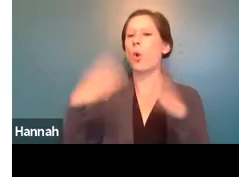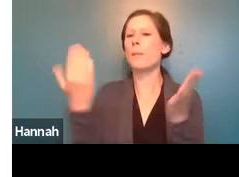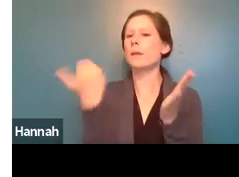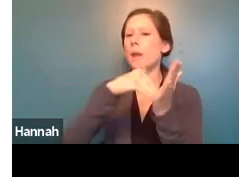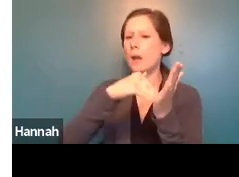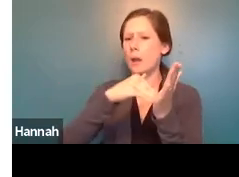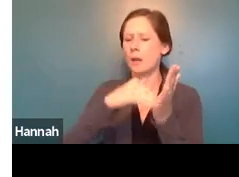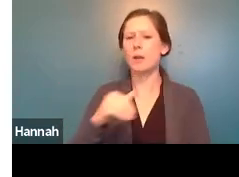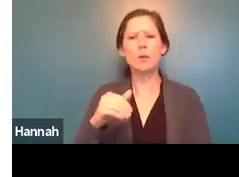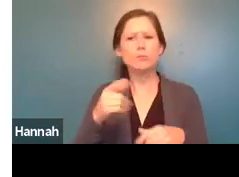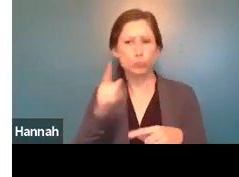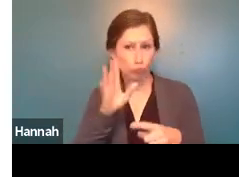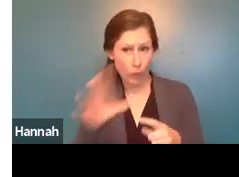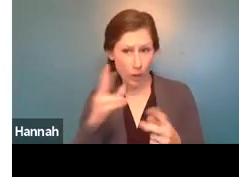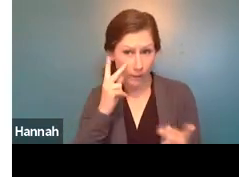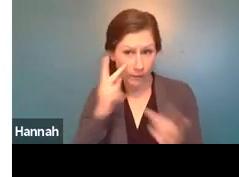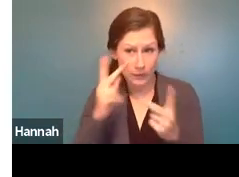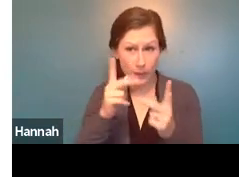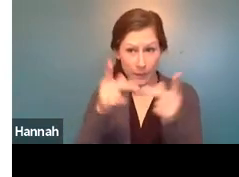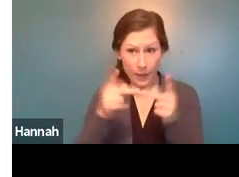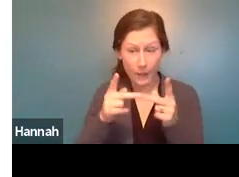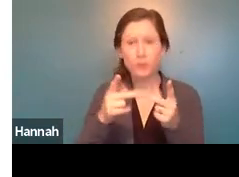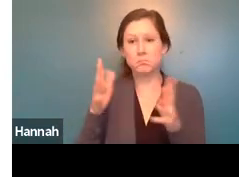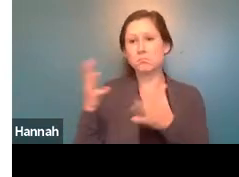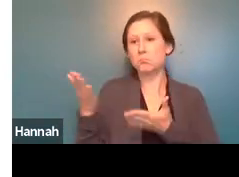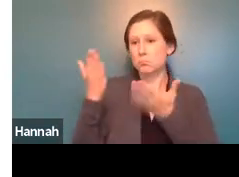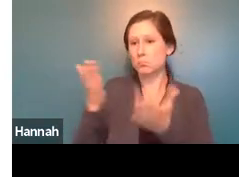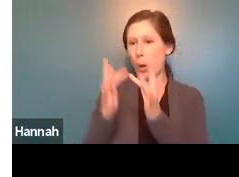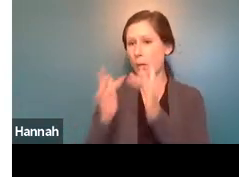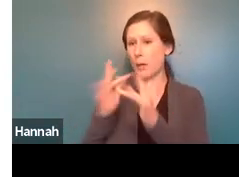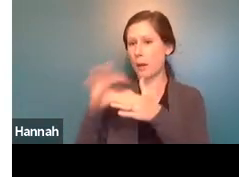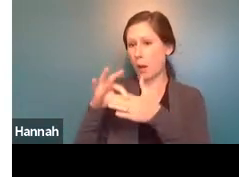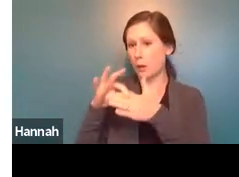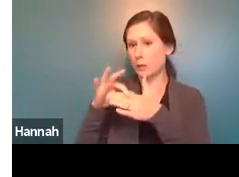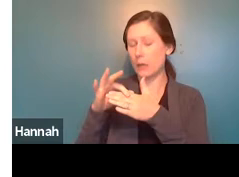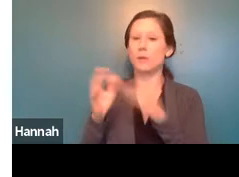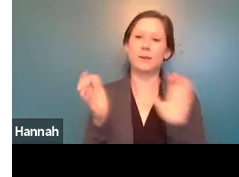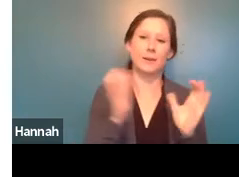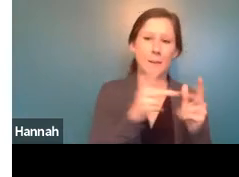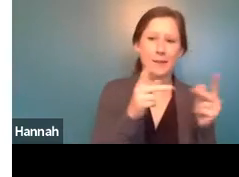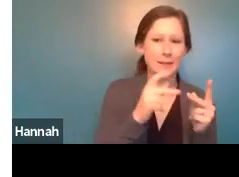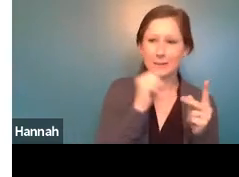provided online content during this time versus a place that did not? More likely, less likely, or the same.